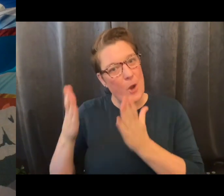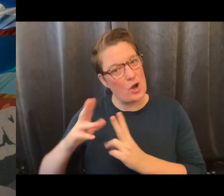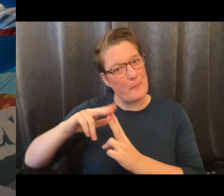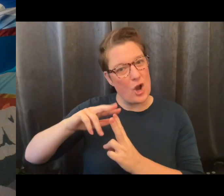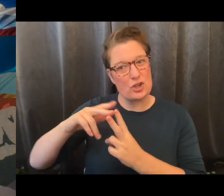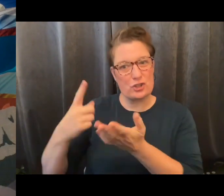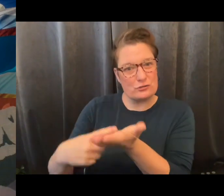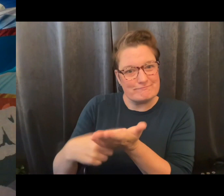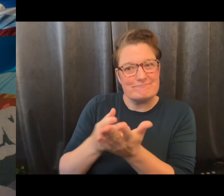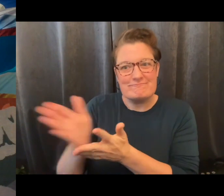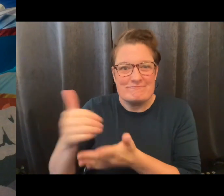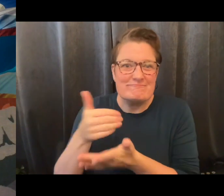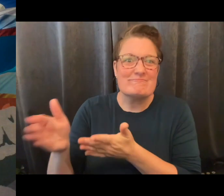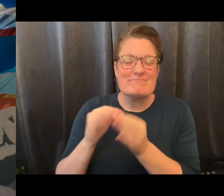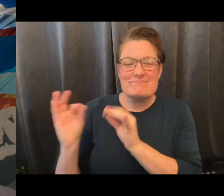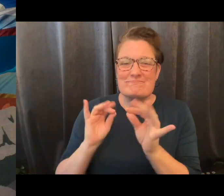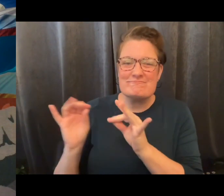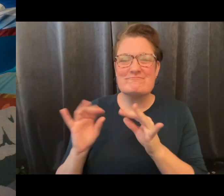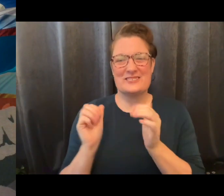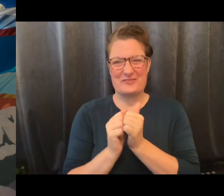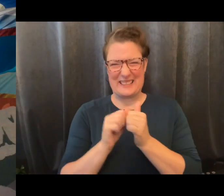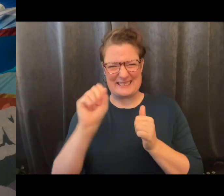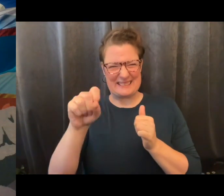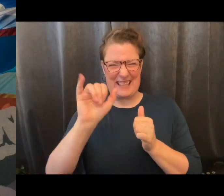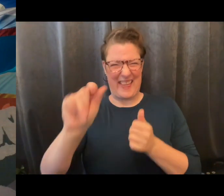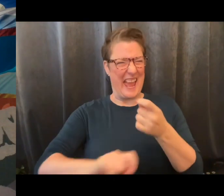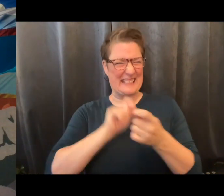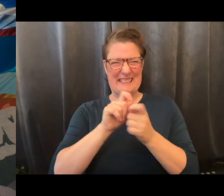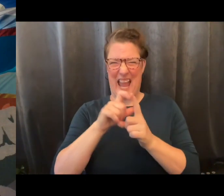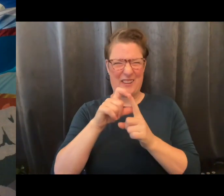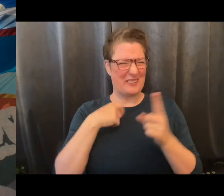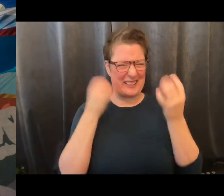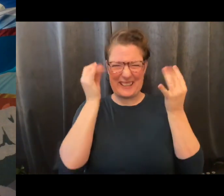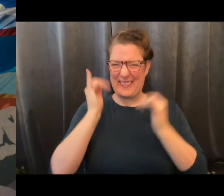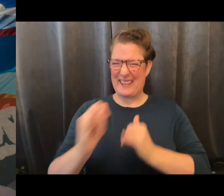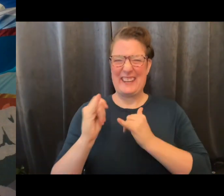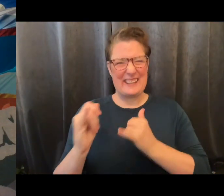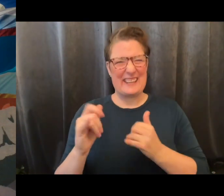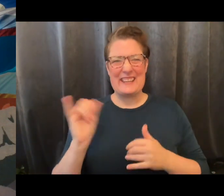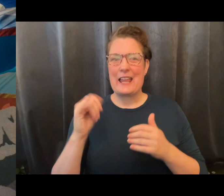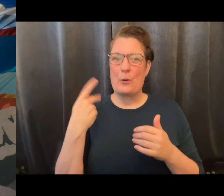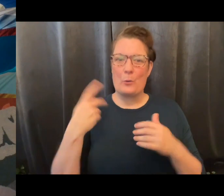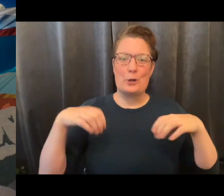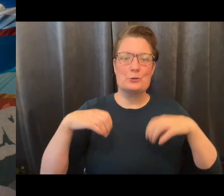And that was the exact word I was thinking of, it's like we're doing this public chevrutah study.